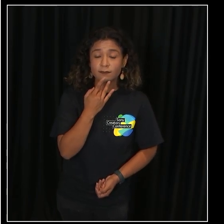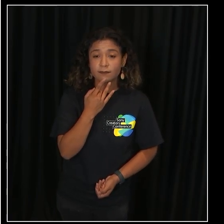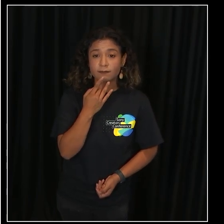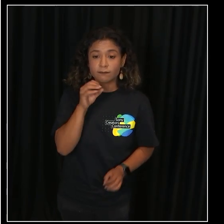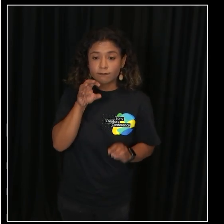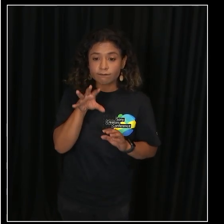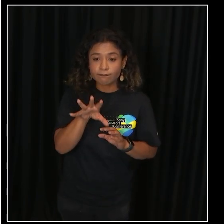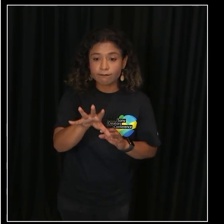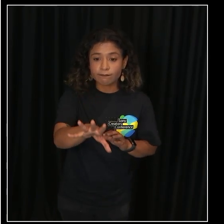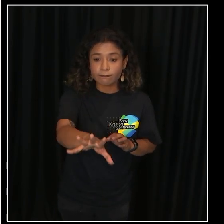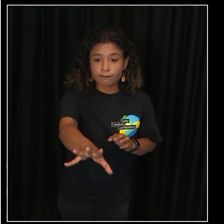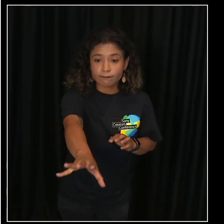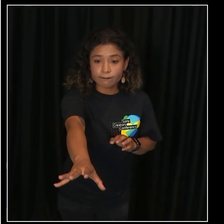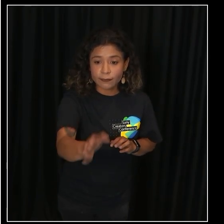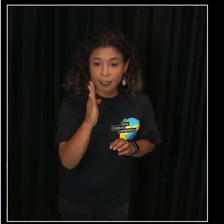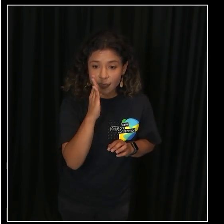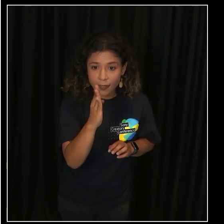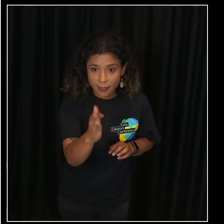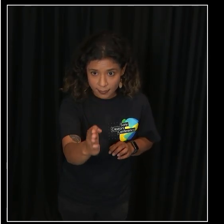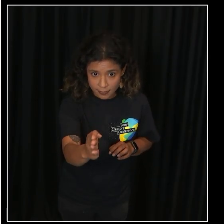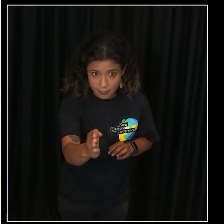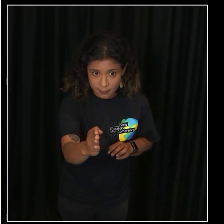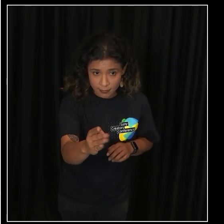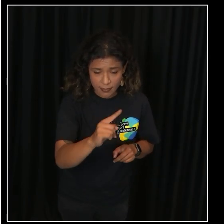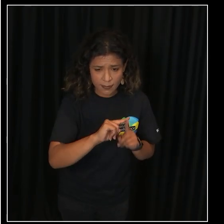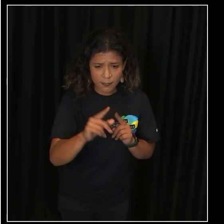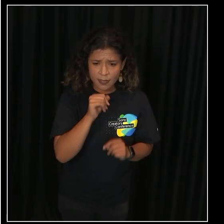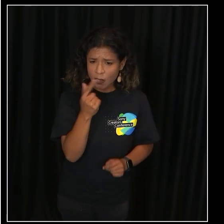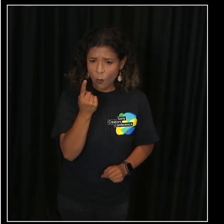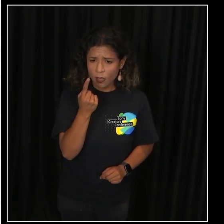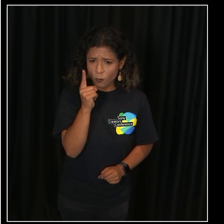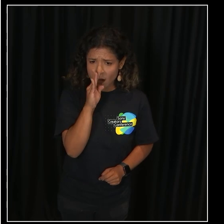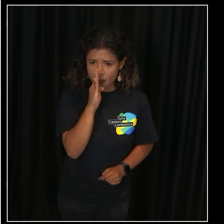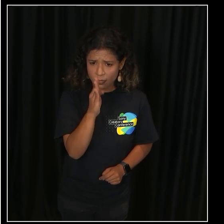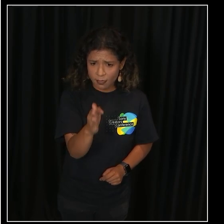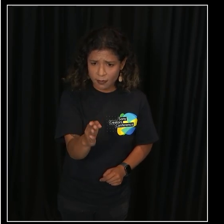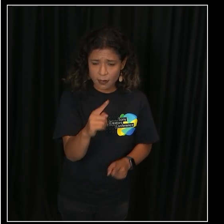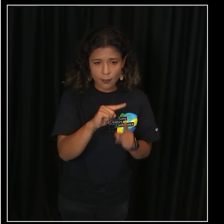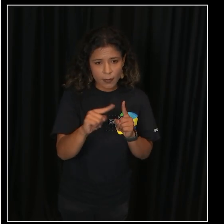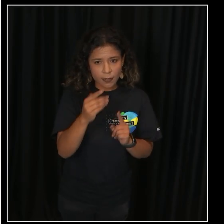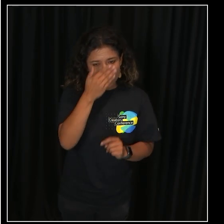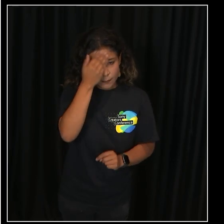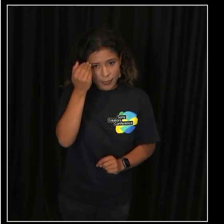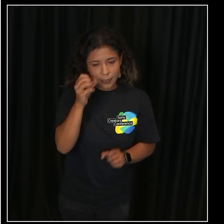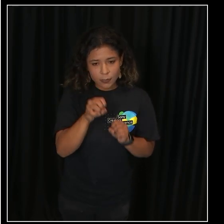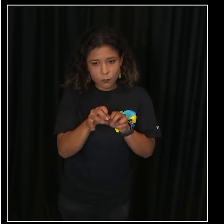And interestingly, not only do they travel in a straight line in world space, but due to the projection that we're using,